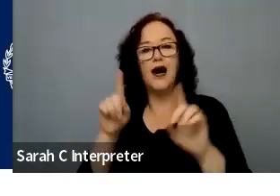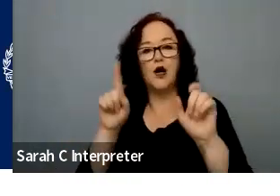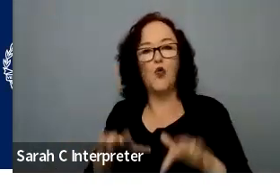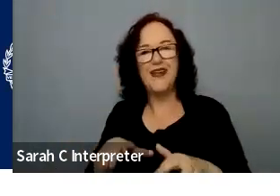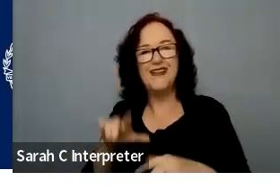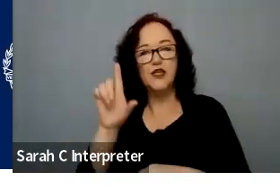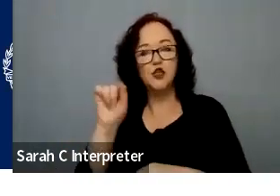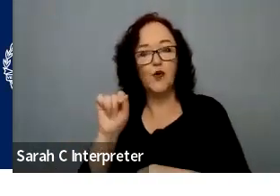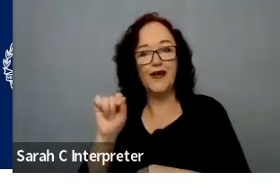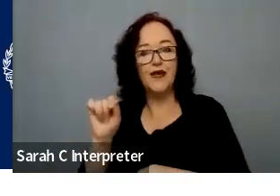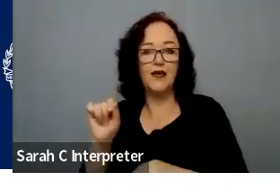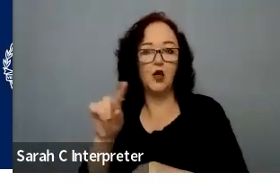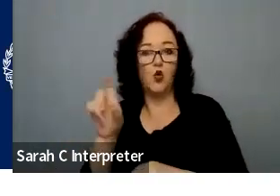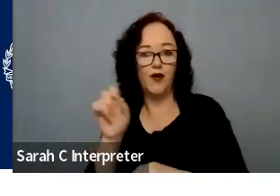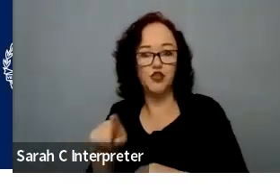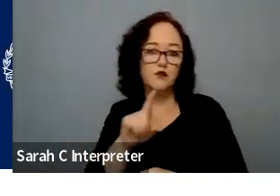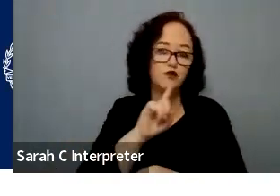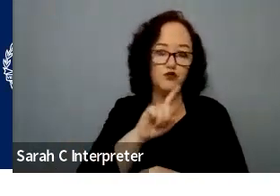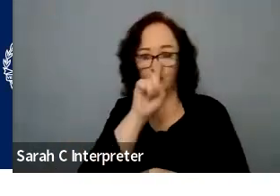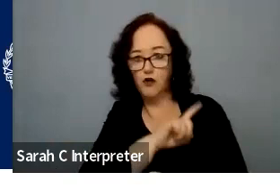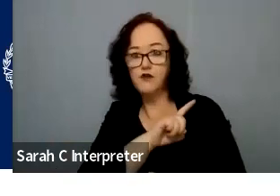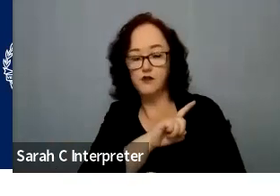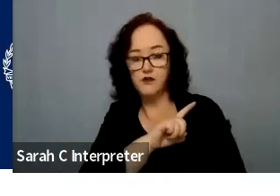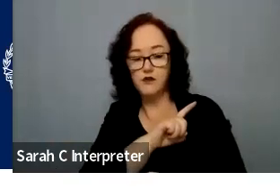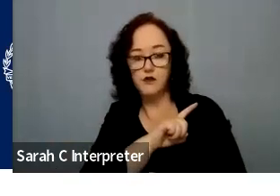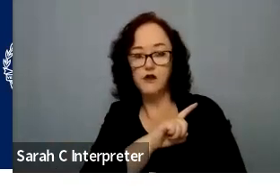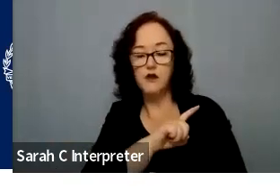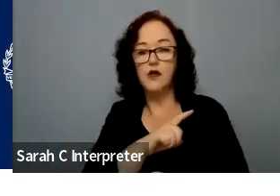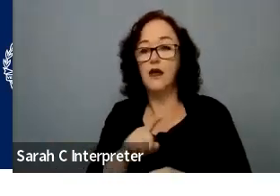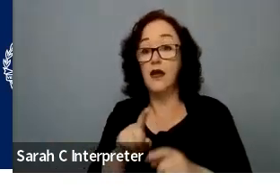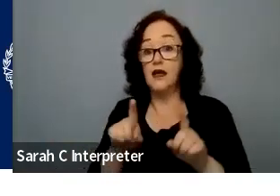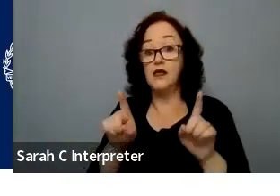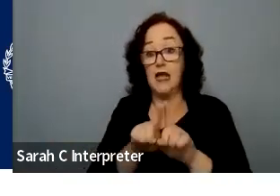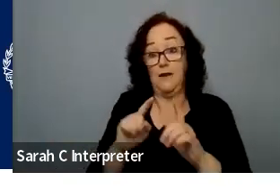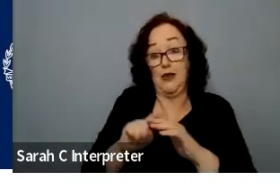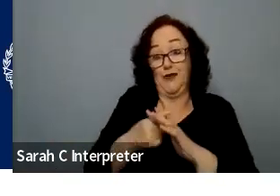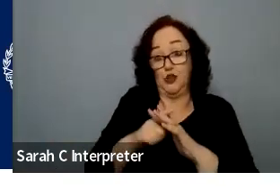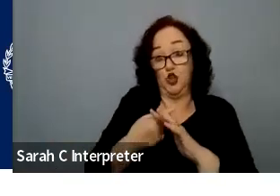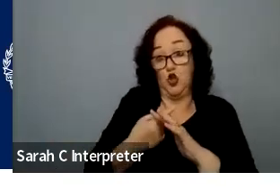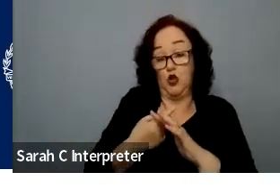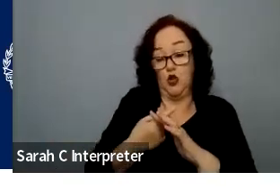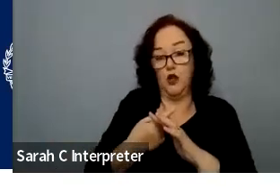to but different than the original true false quiz with a few open-ended questions asking